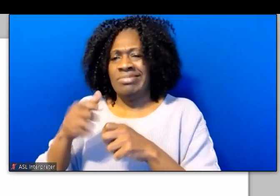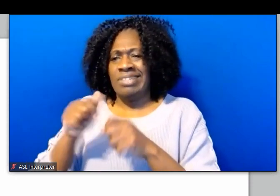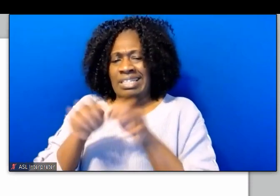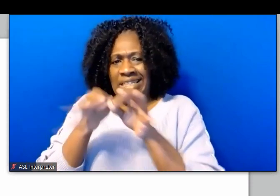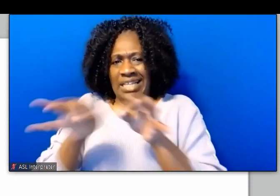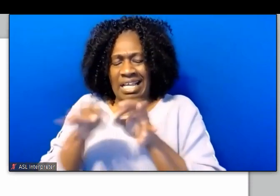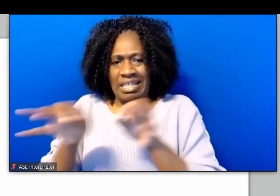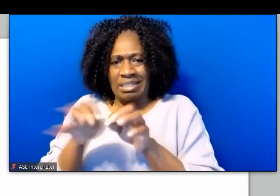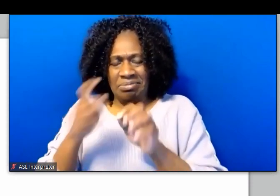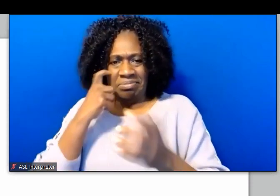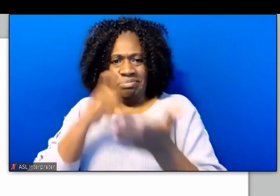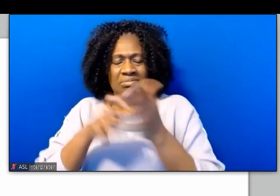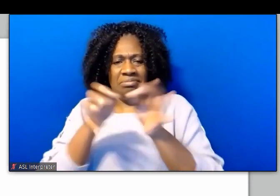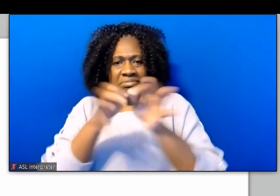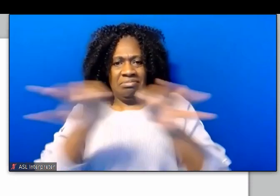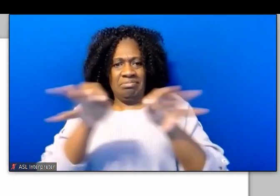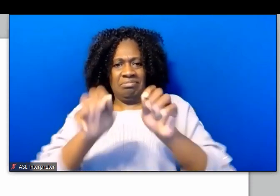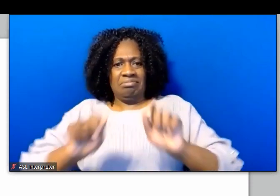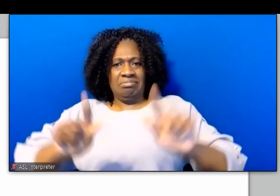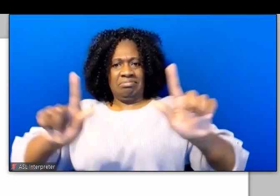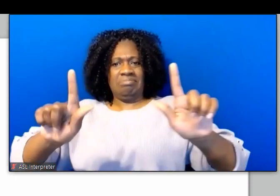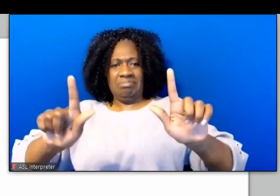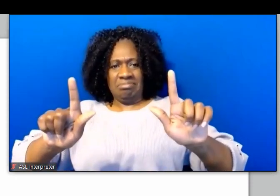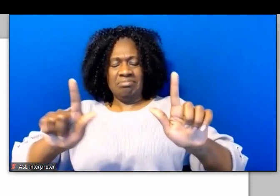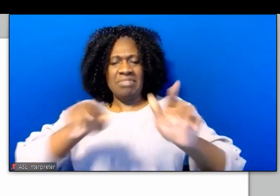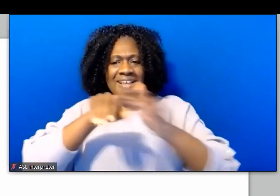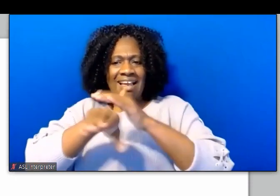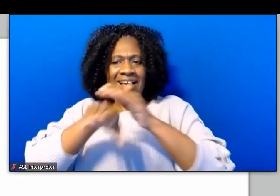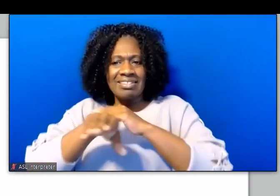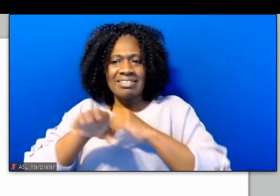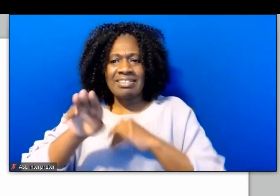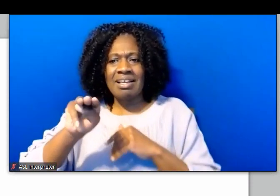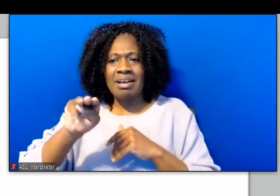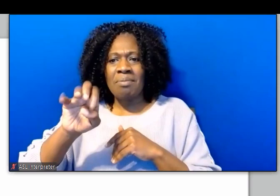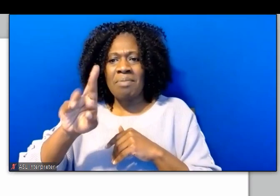or getting the captioner to access Microsoft Teams so I would have to use